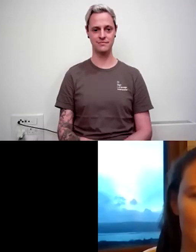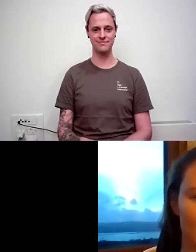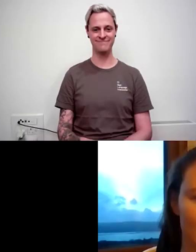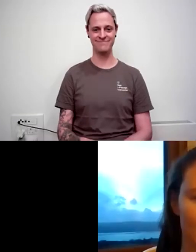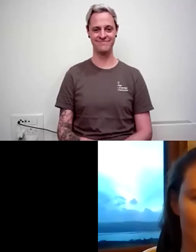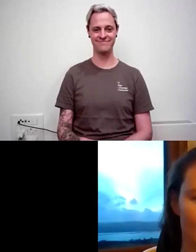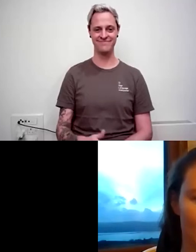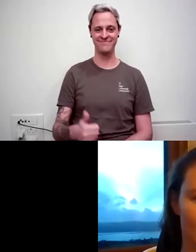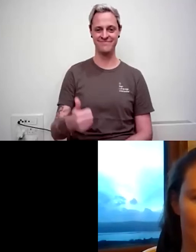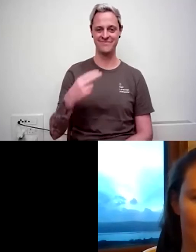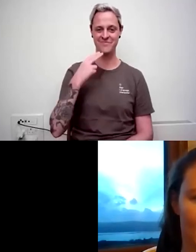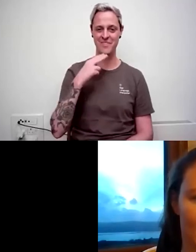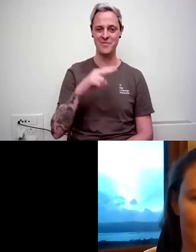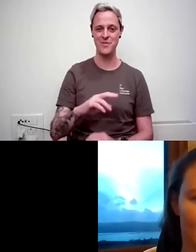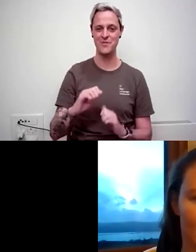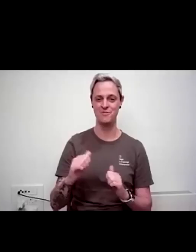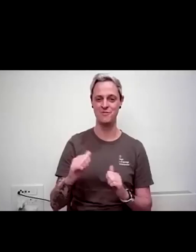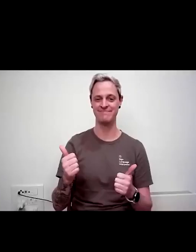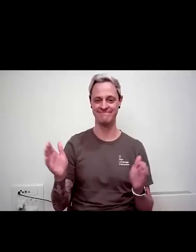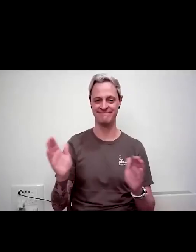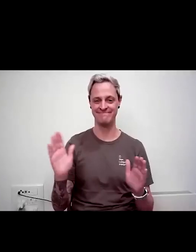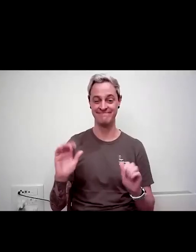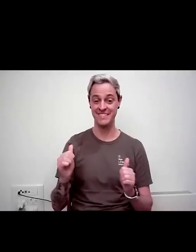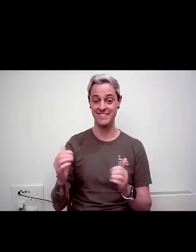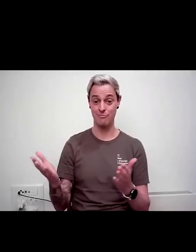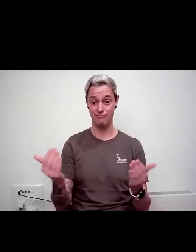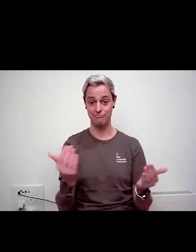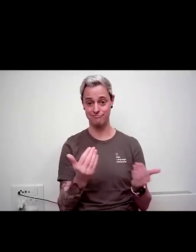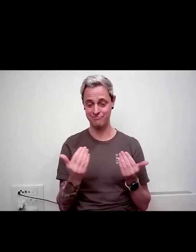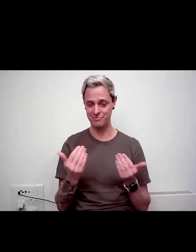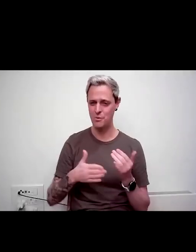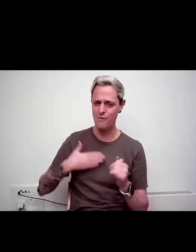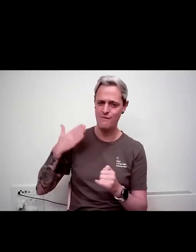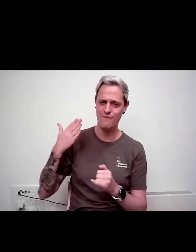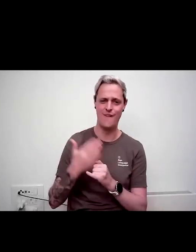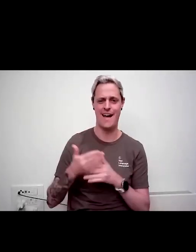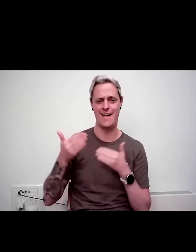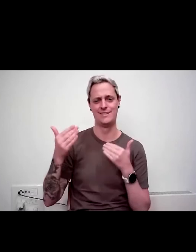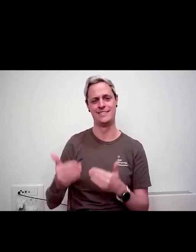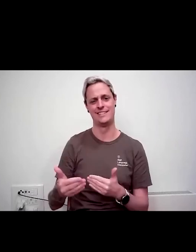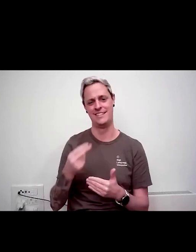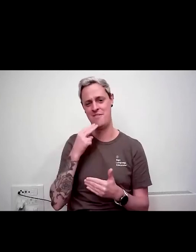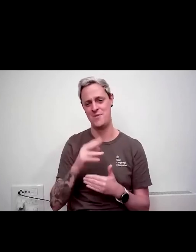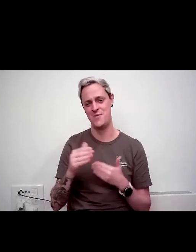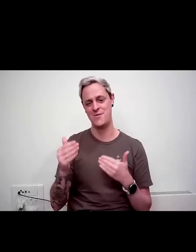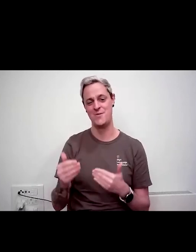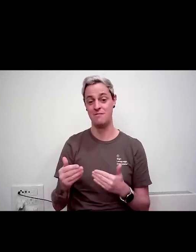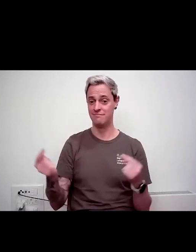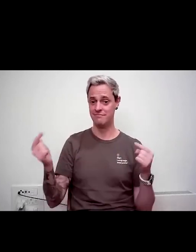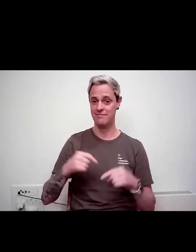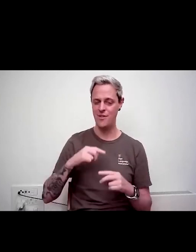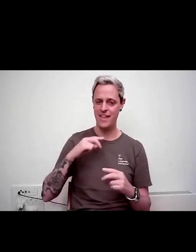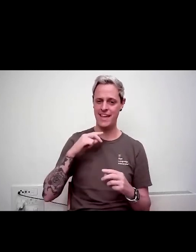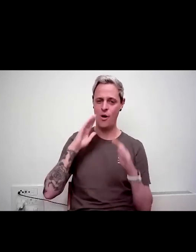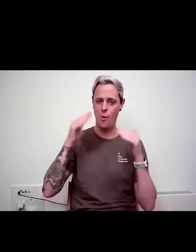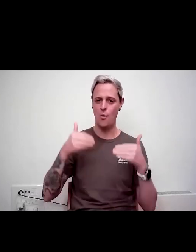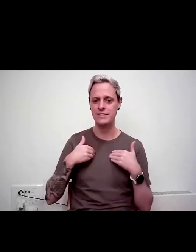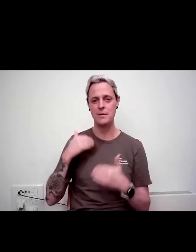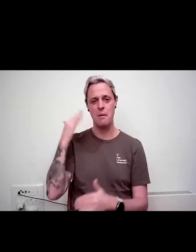Good afternoon, everybody and welcome to our final session this afternoon at the autism theology and church conference.